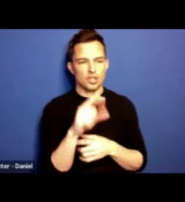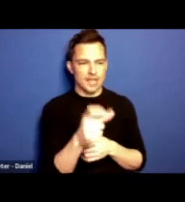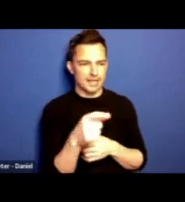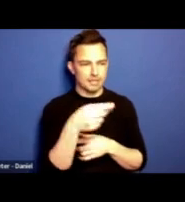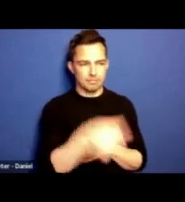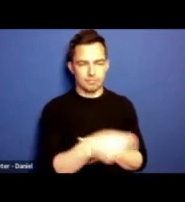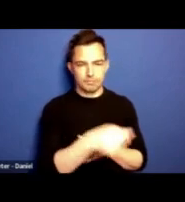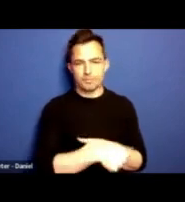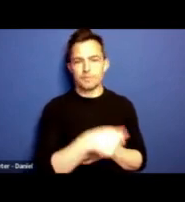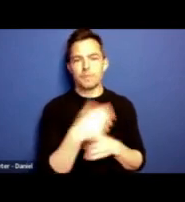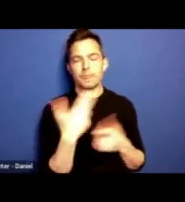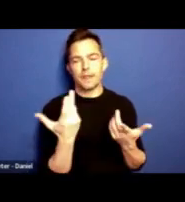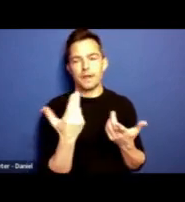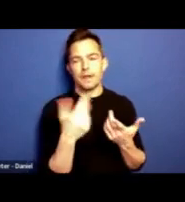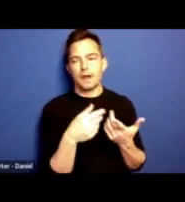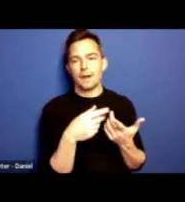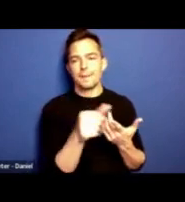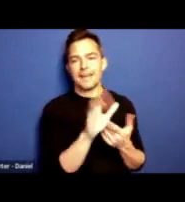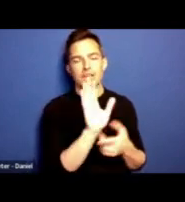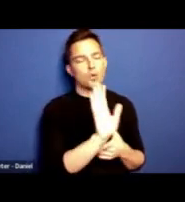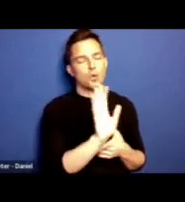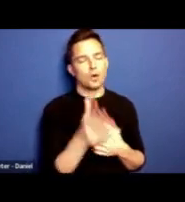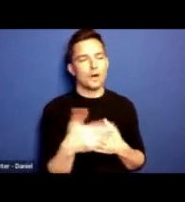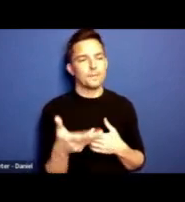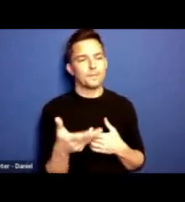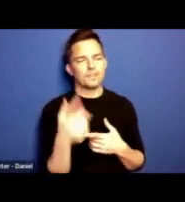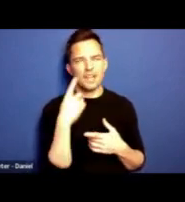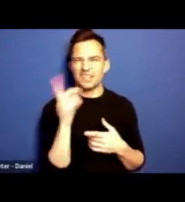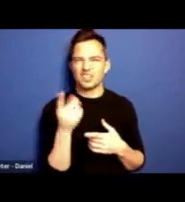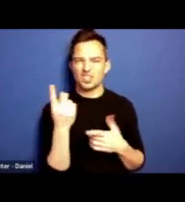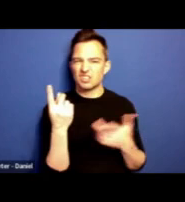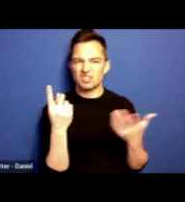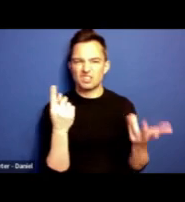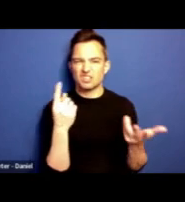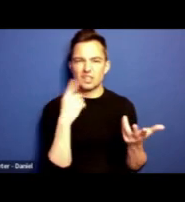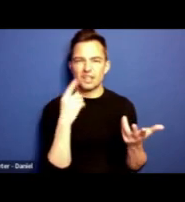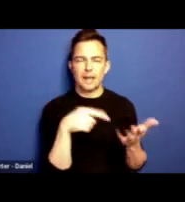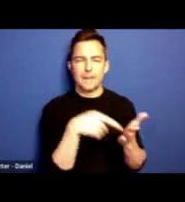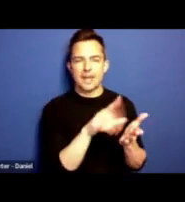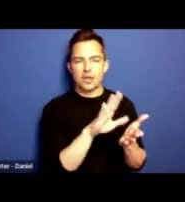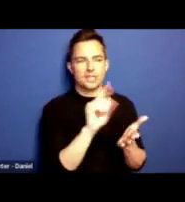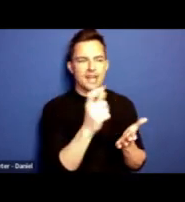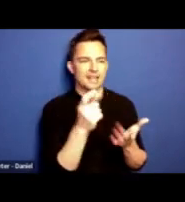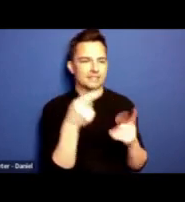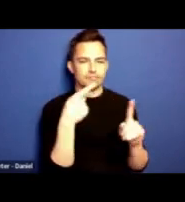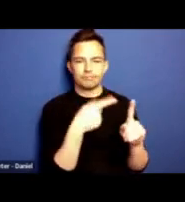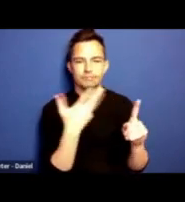pay your Well, I think it's just I think it's pay your taxes. So